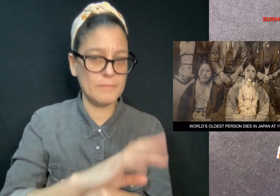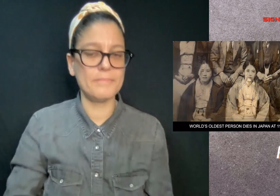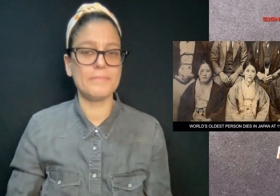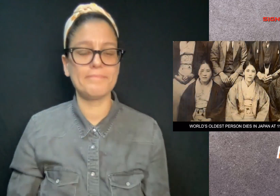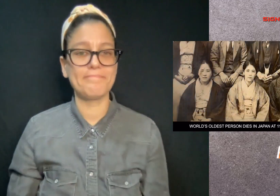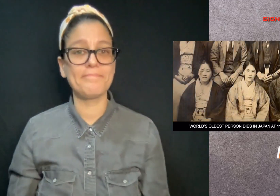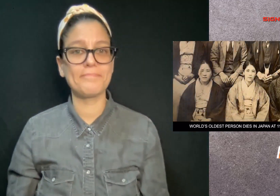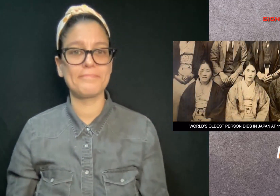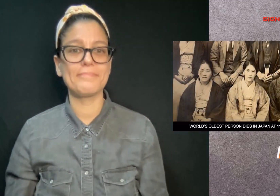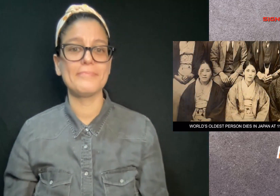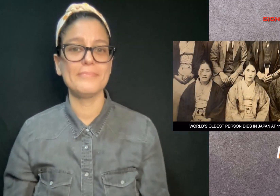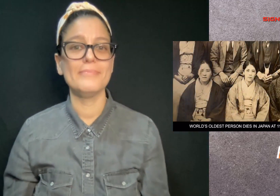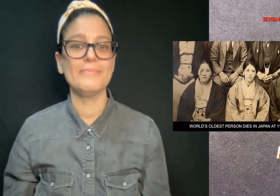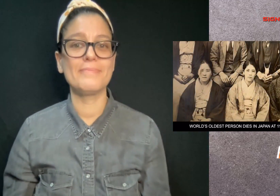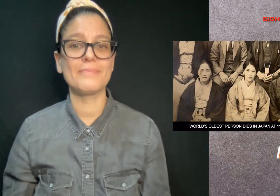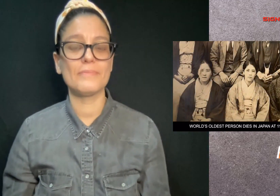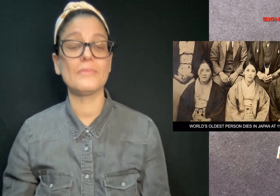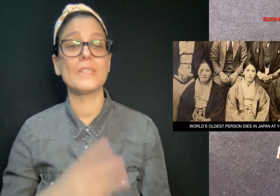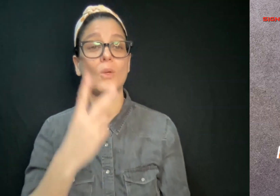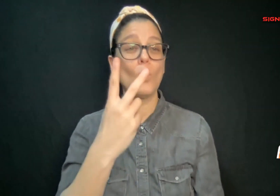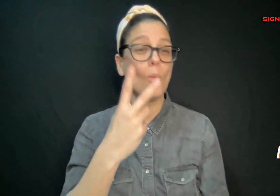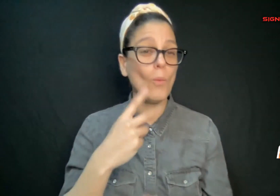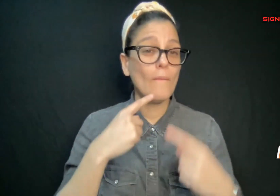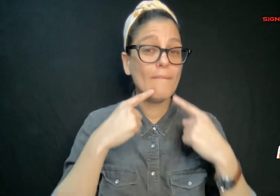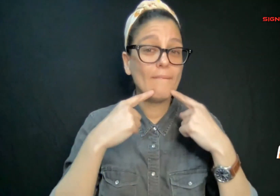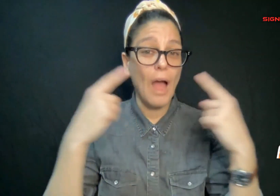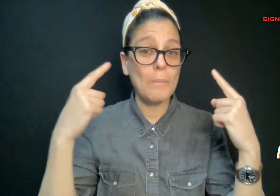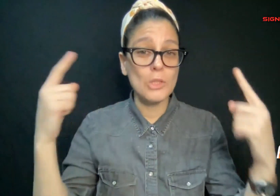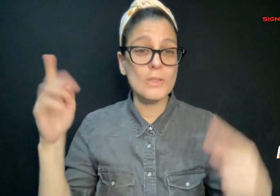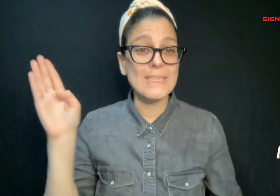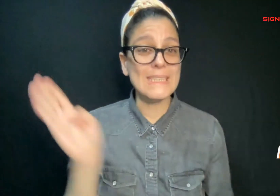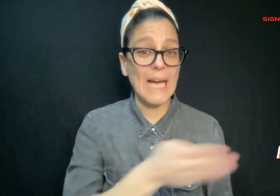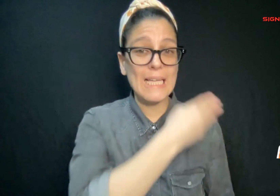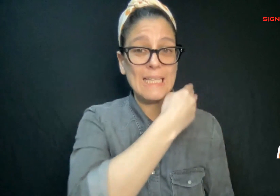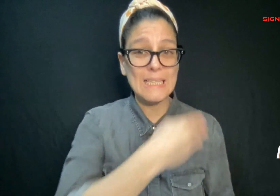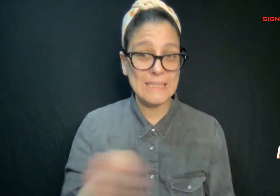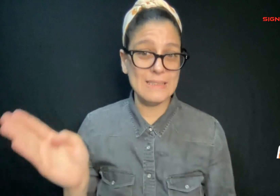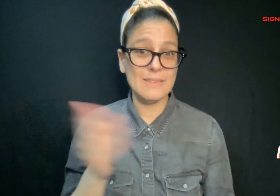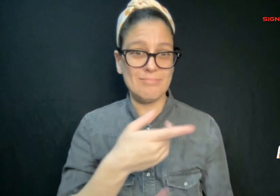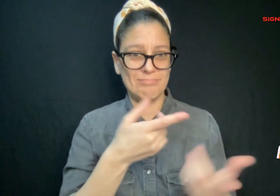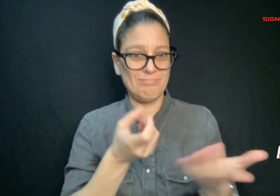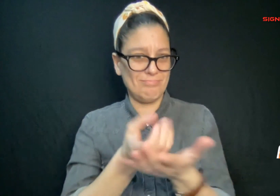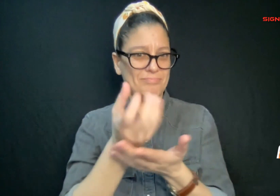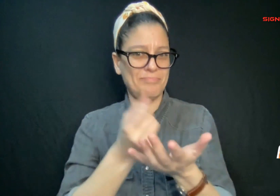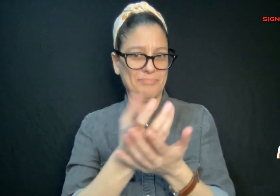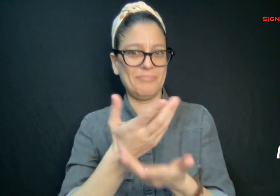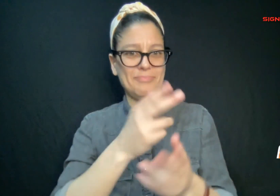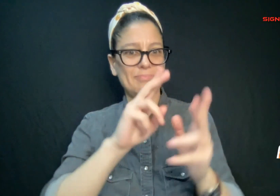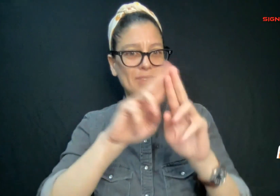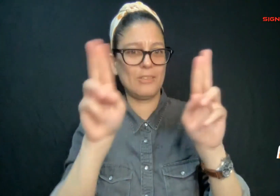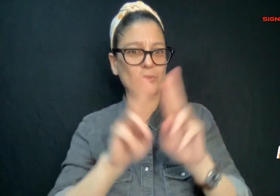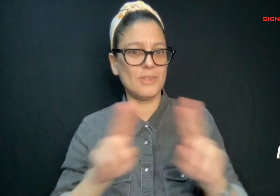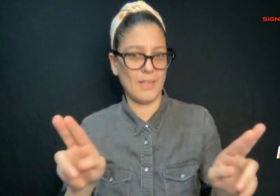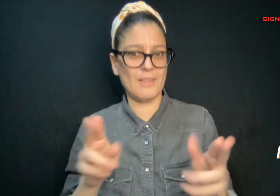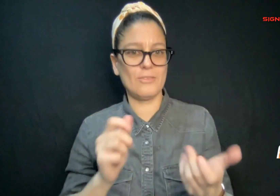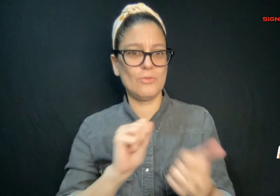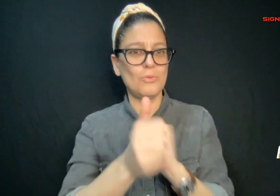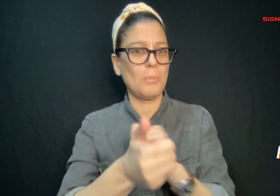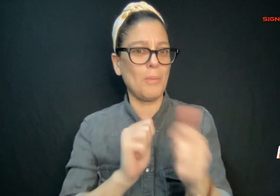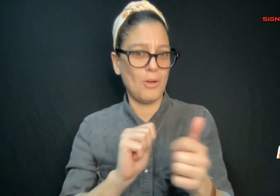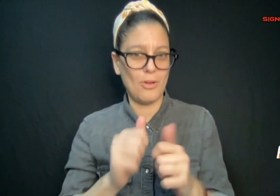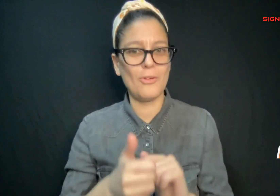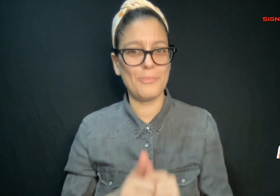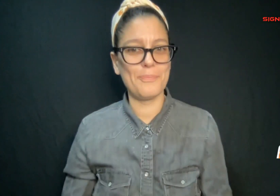19 concerns two tennis stars are making international